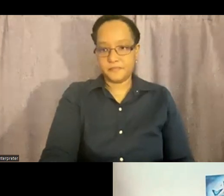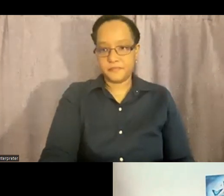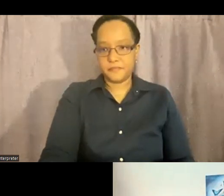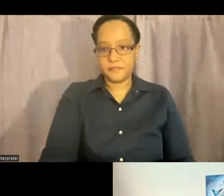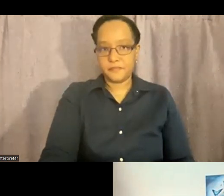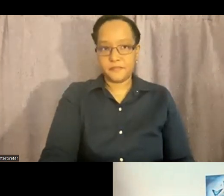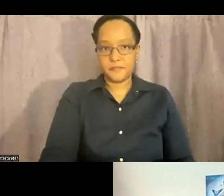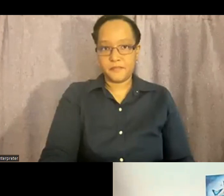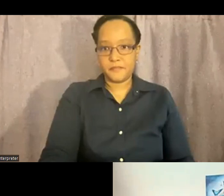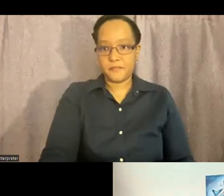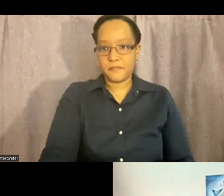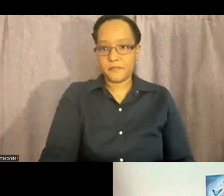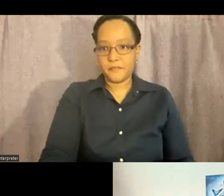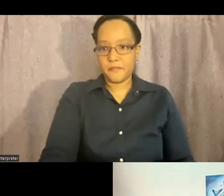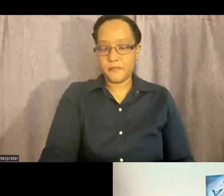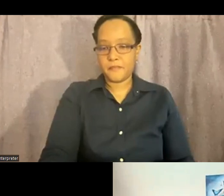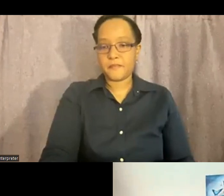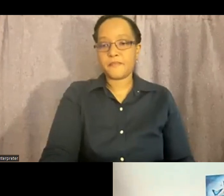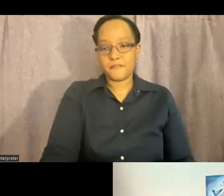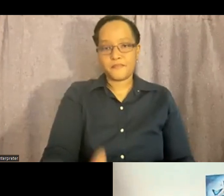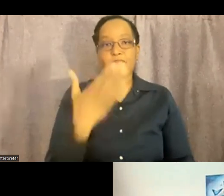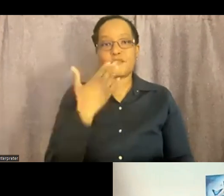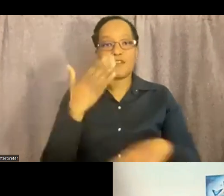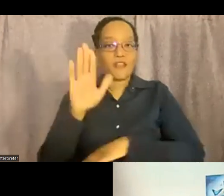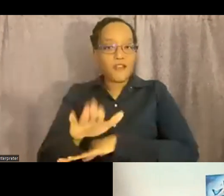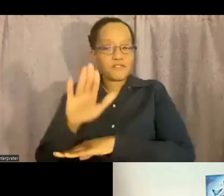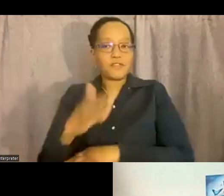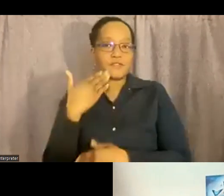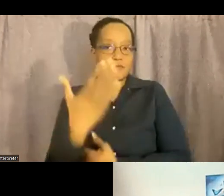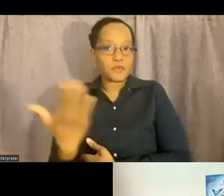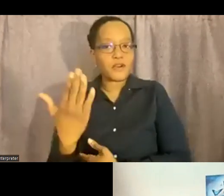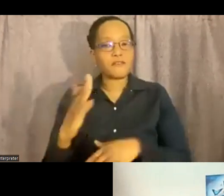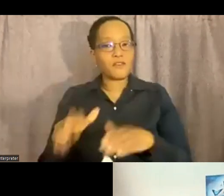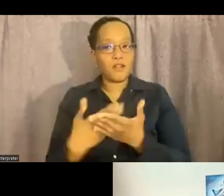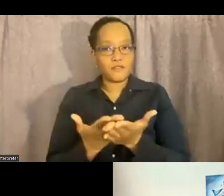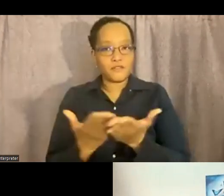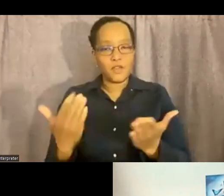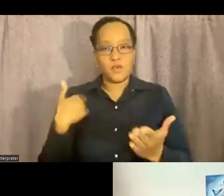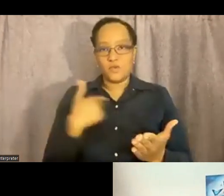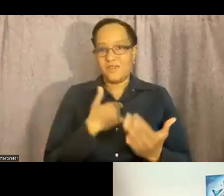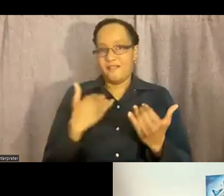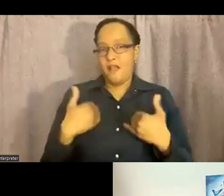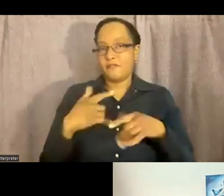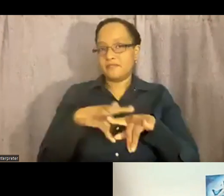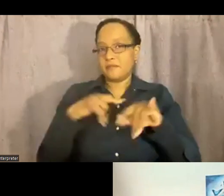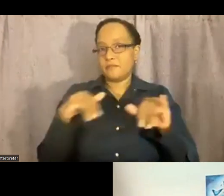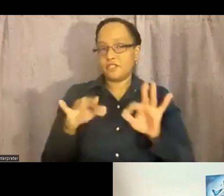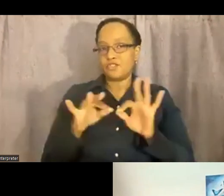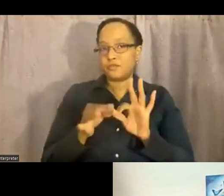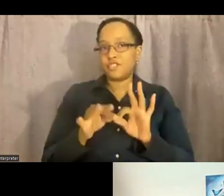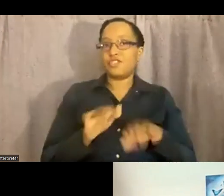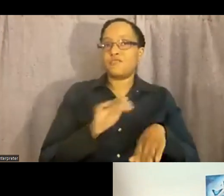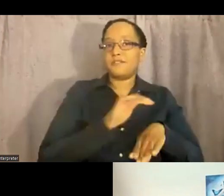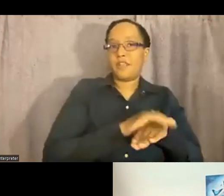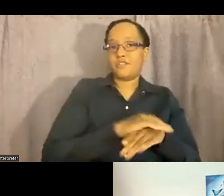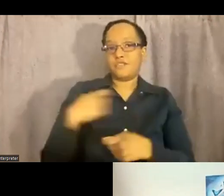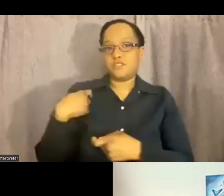Spanish and vice versa.